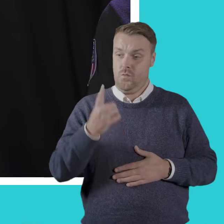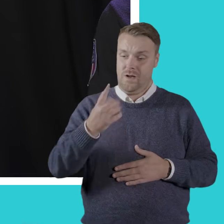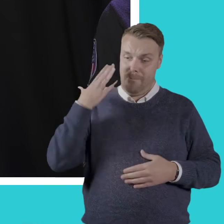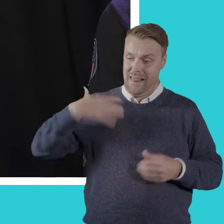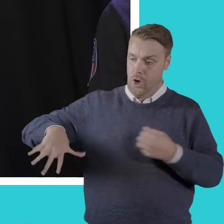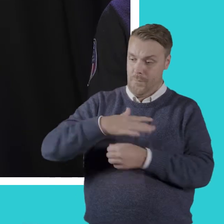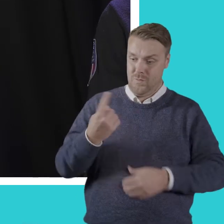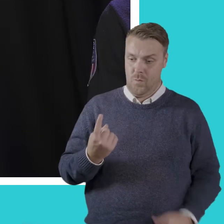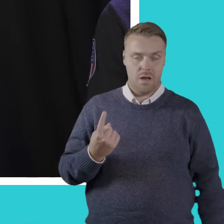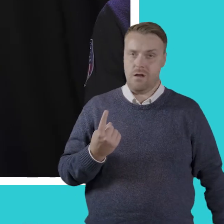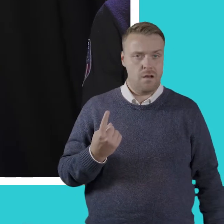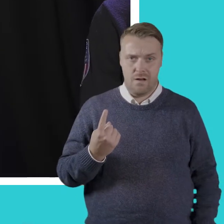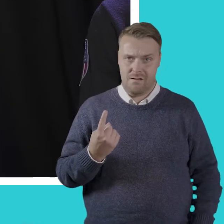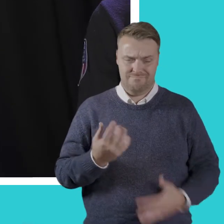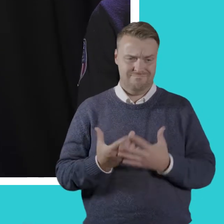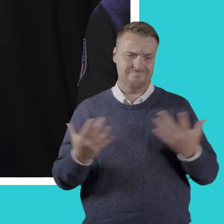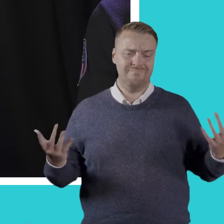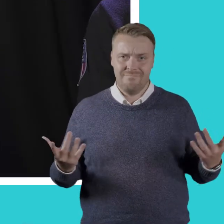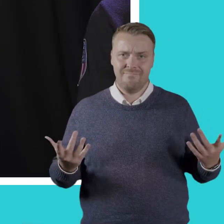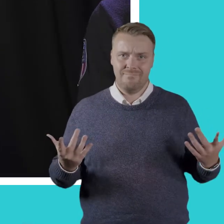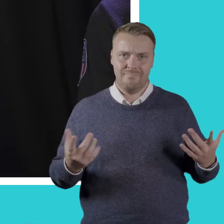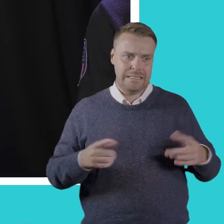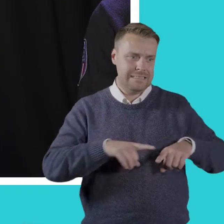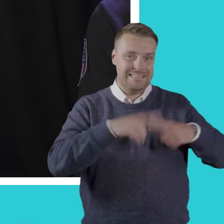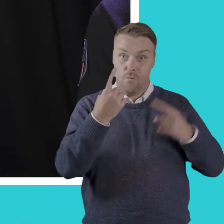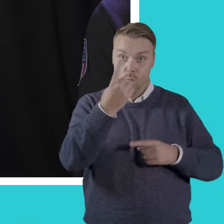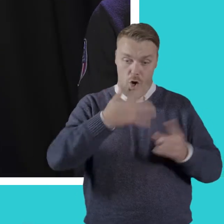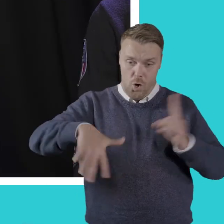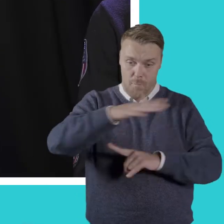there isn't one queer community. There's like so many different subsections of every single